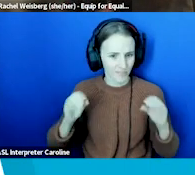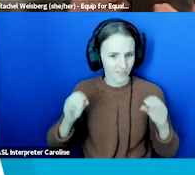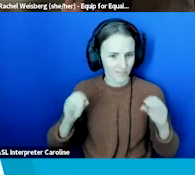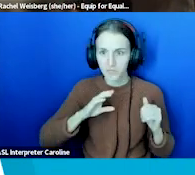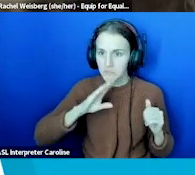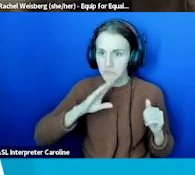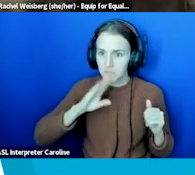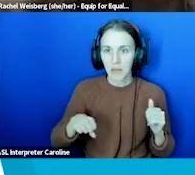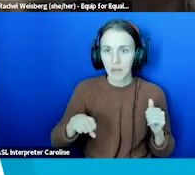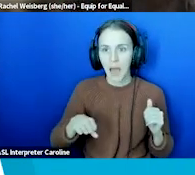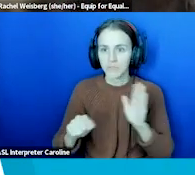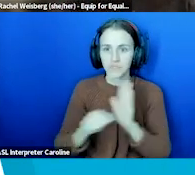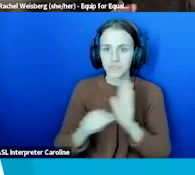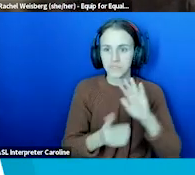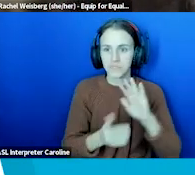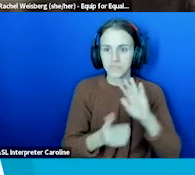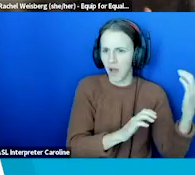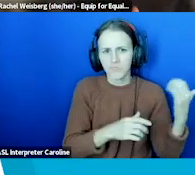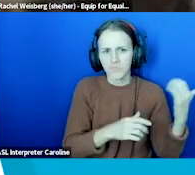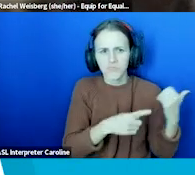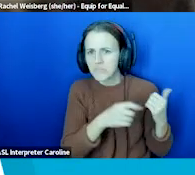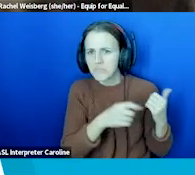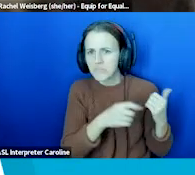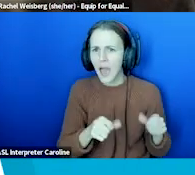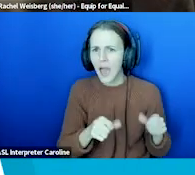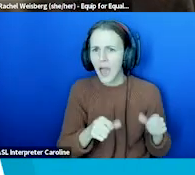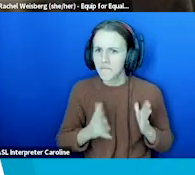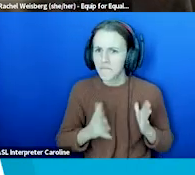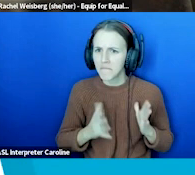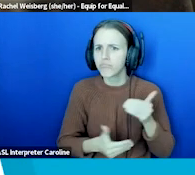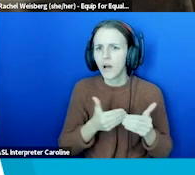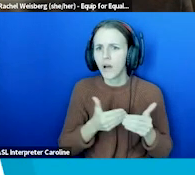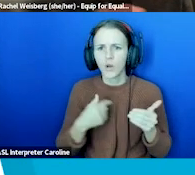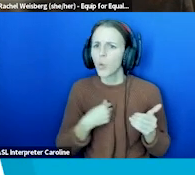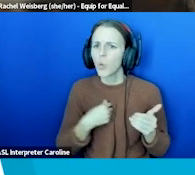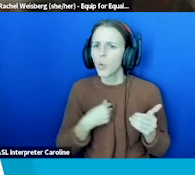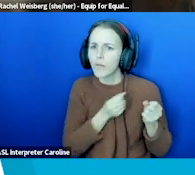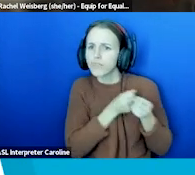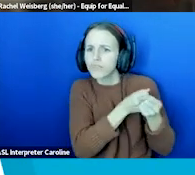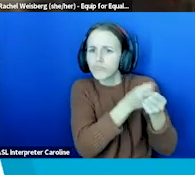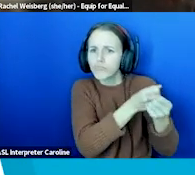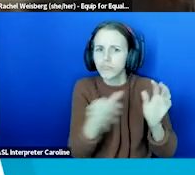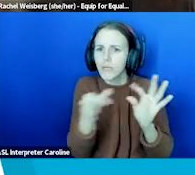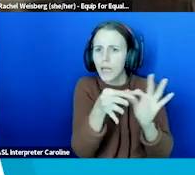DO? WHAT DOES IT LOOK LIKE? IT DOESN'T HAVE TO BE ANYTHING BAD THAT HAPPENS, WE CAN